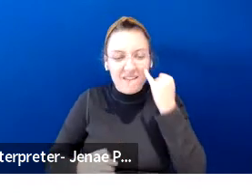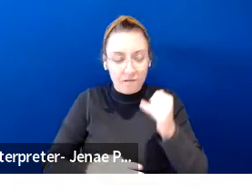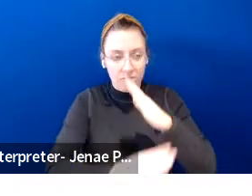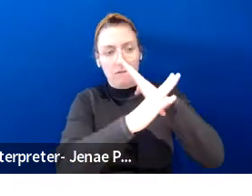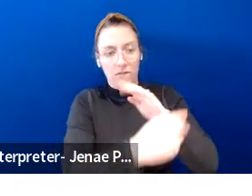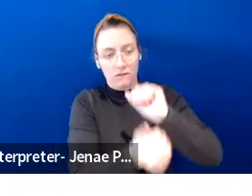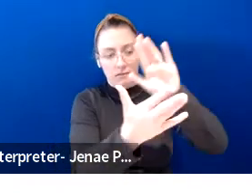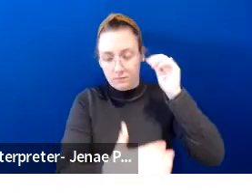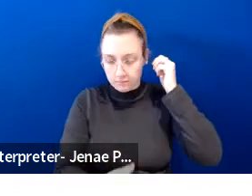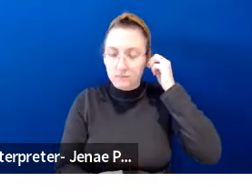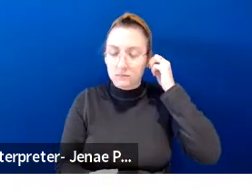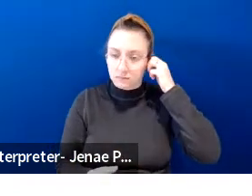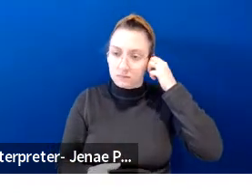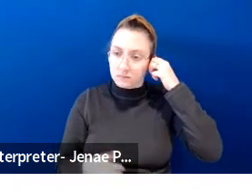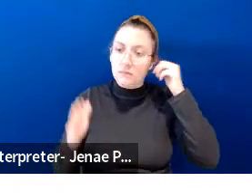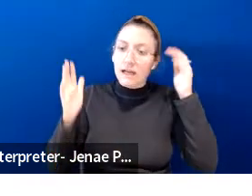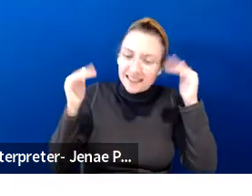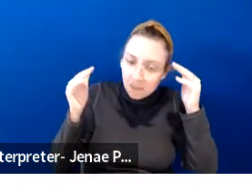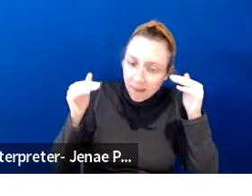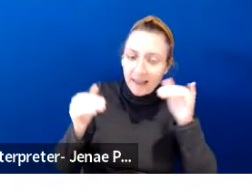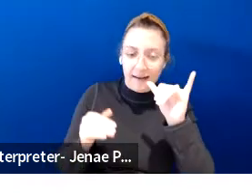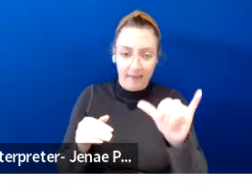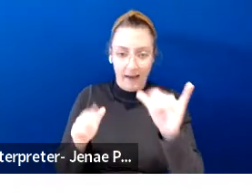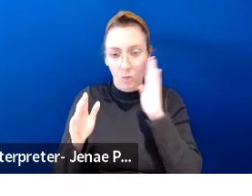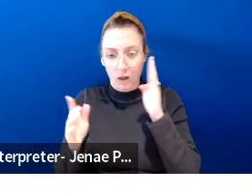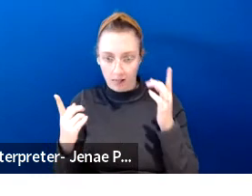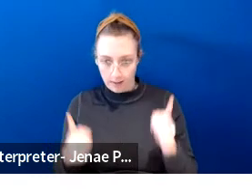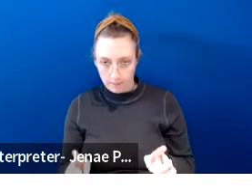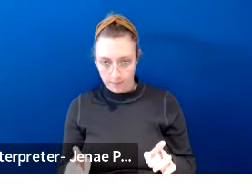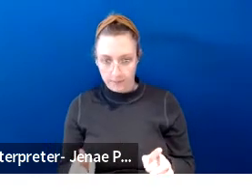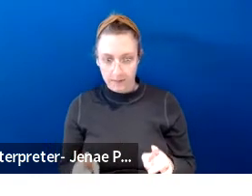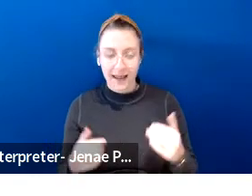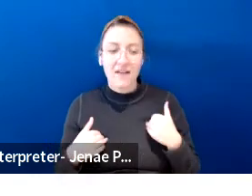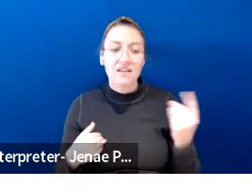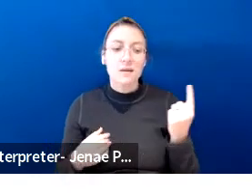barriers or those blockage and having something prepared in order to